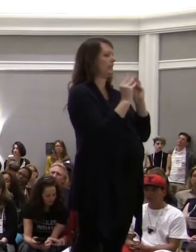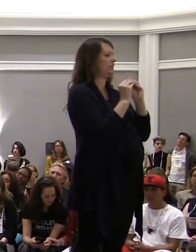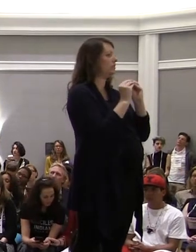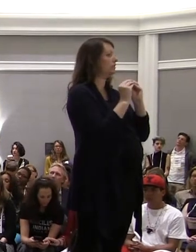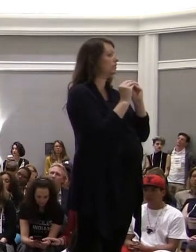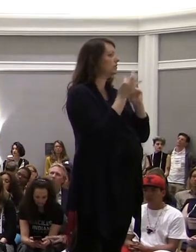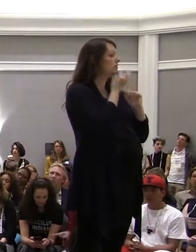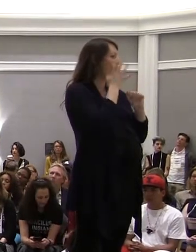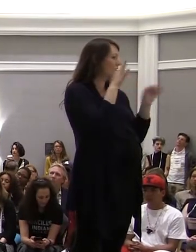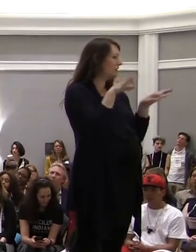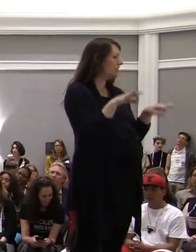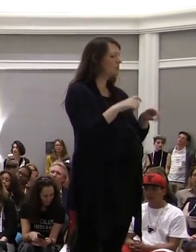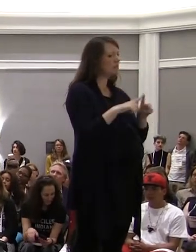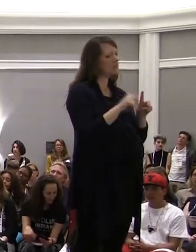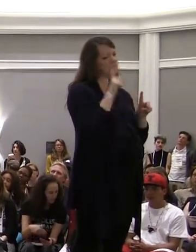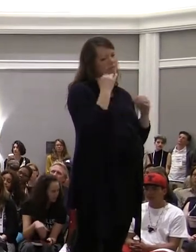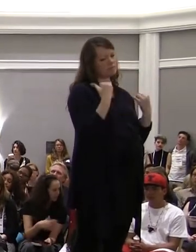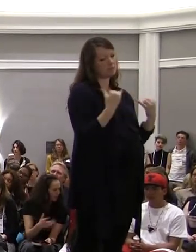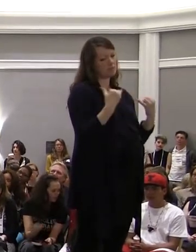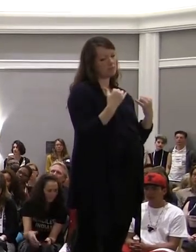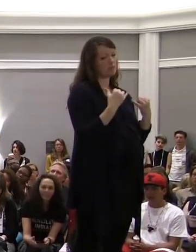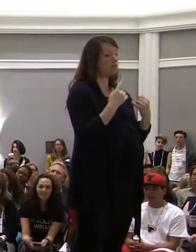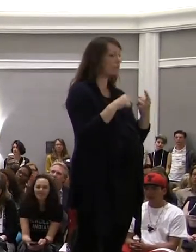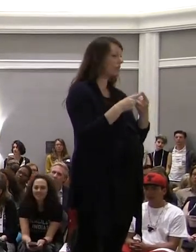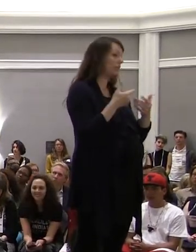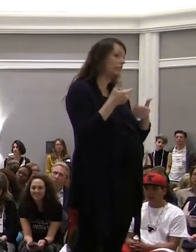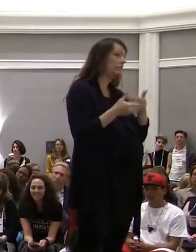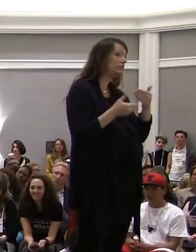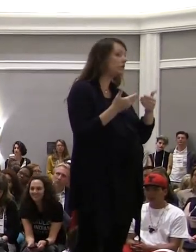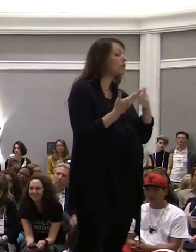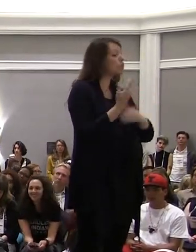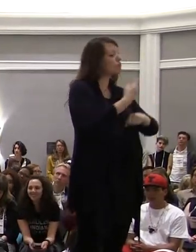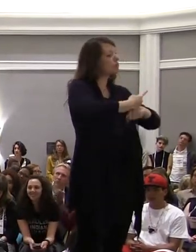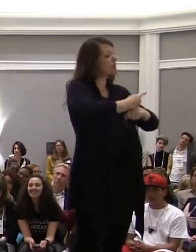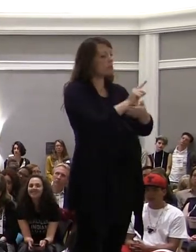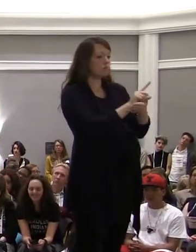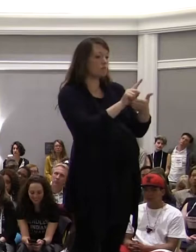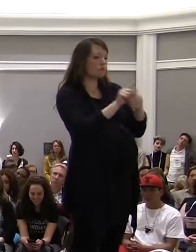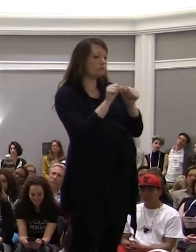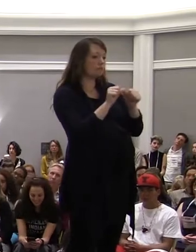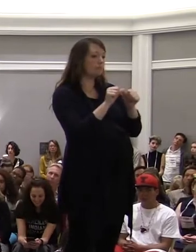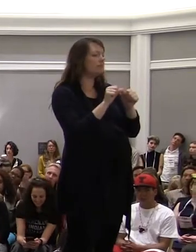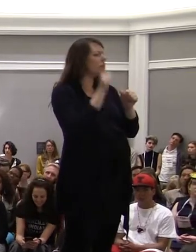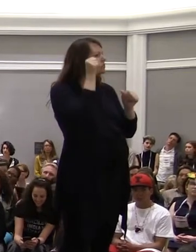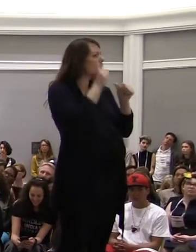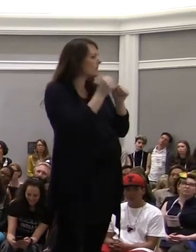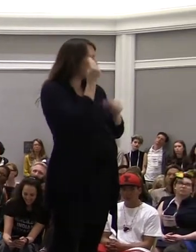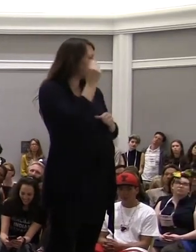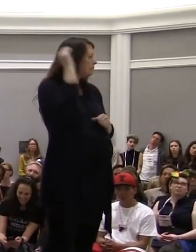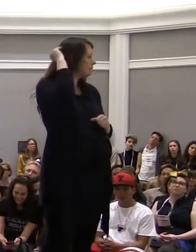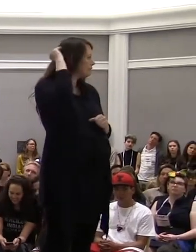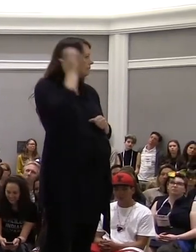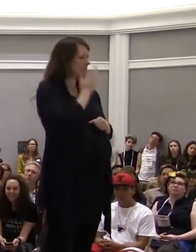But just as you go throughout this day and the week, if you can continue to carry that with you, thank you!